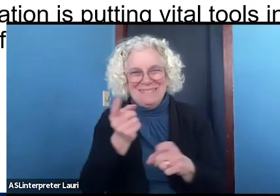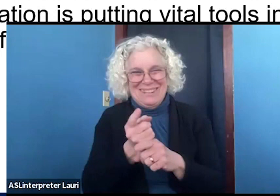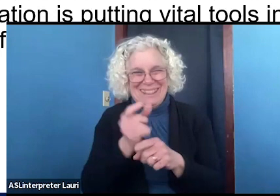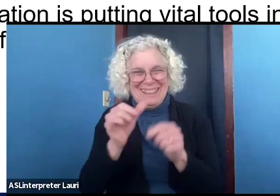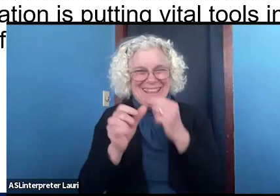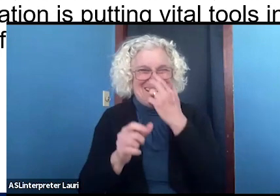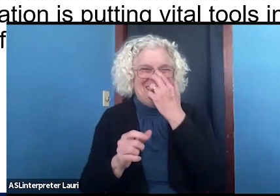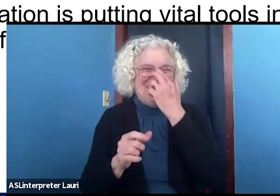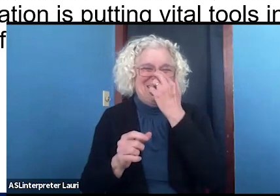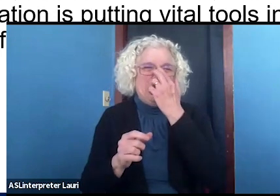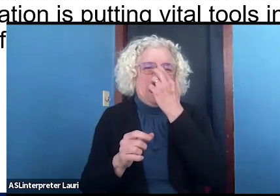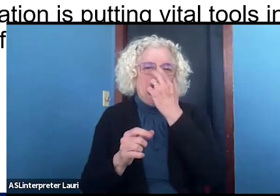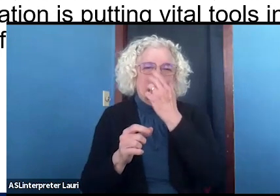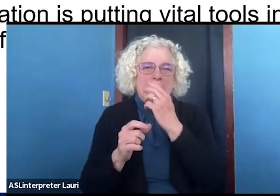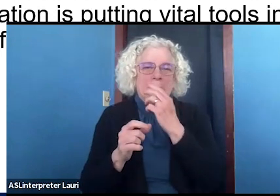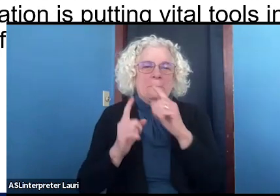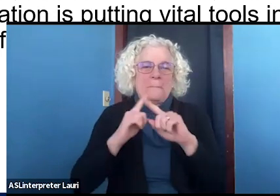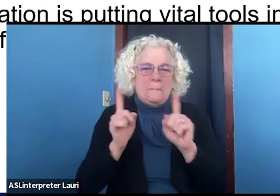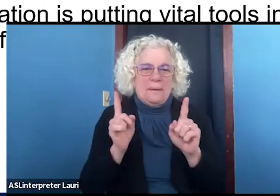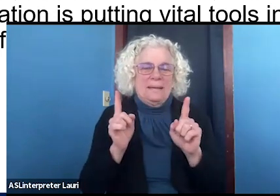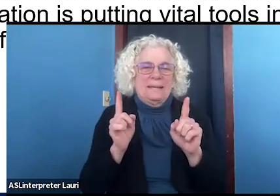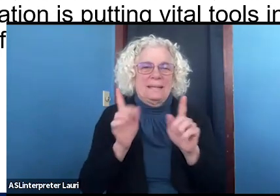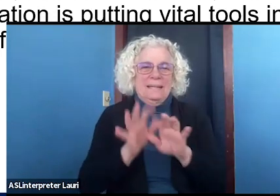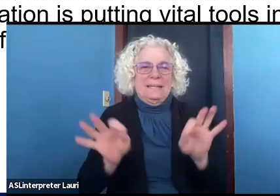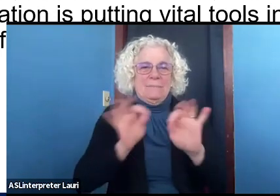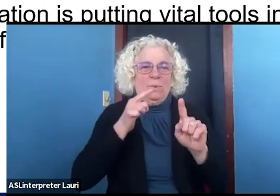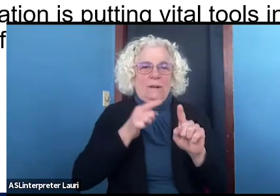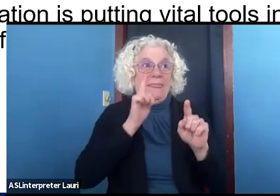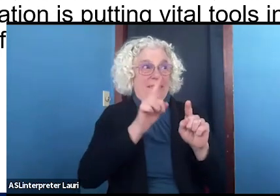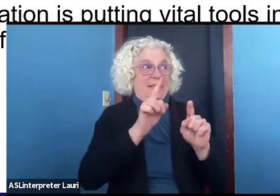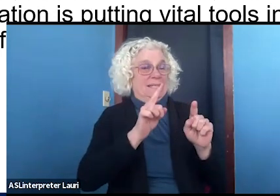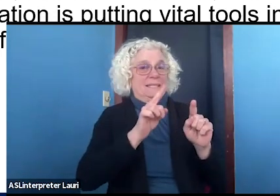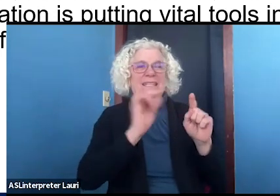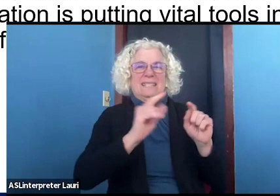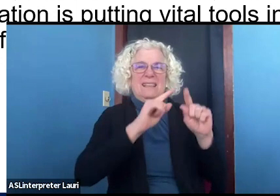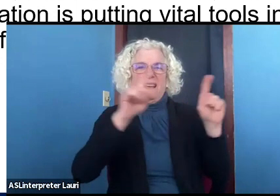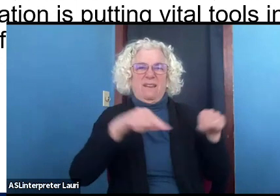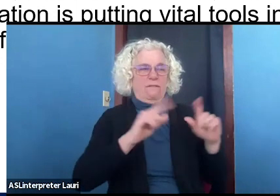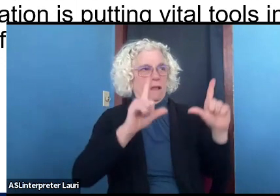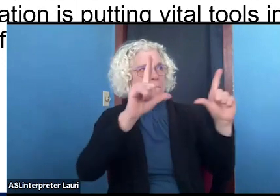given to you. But really this is an overall framework that provides an outline that can help